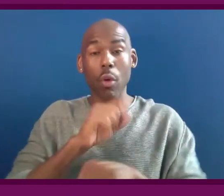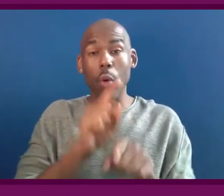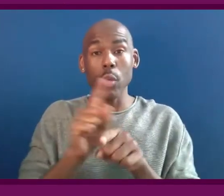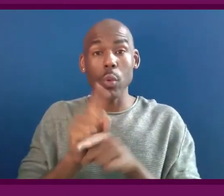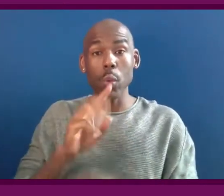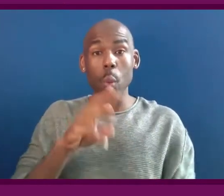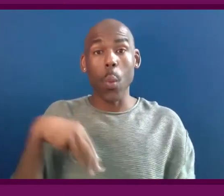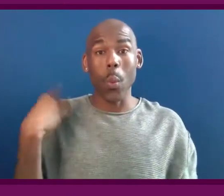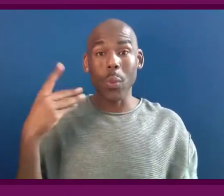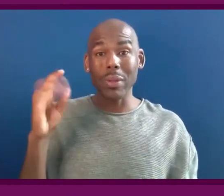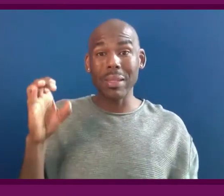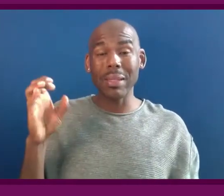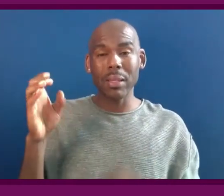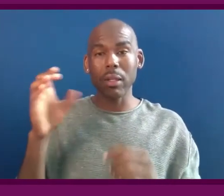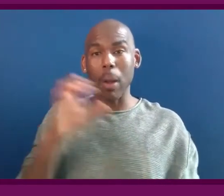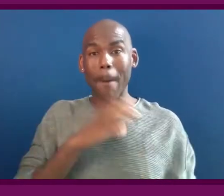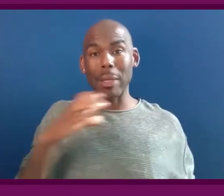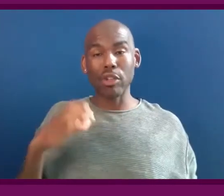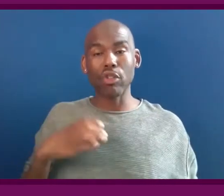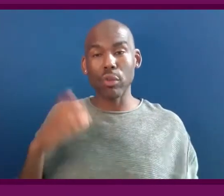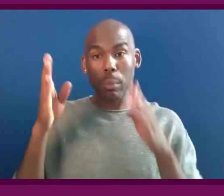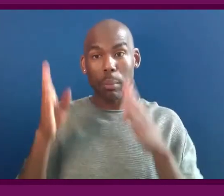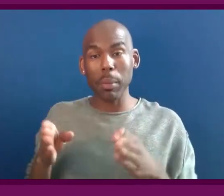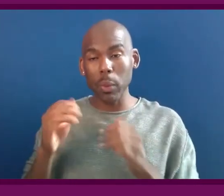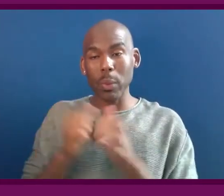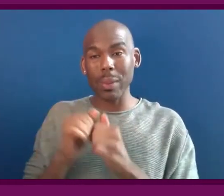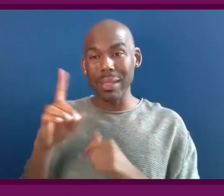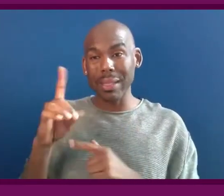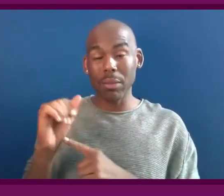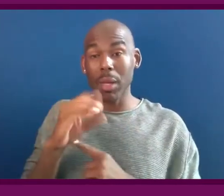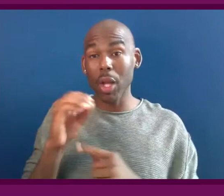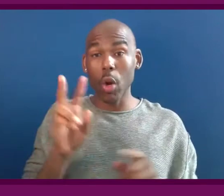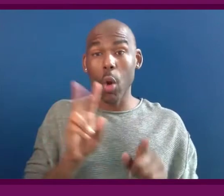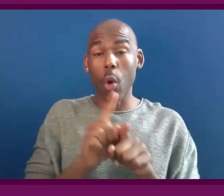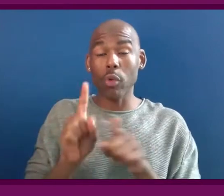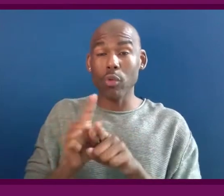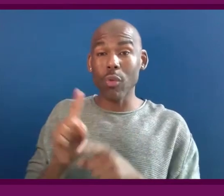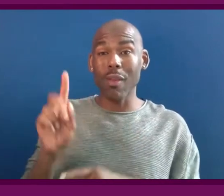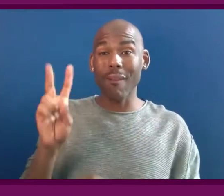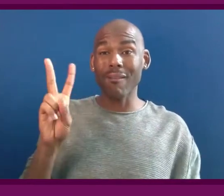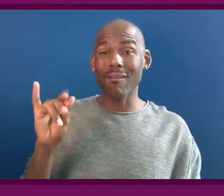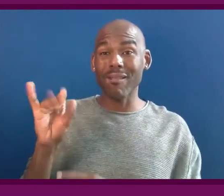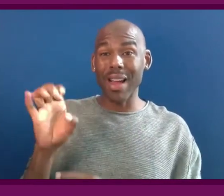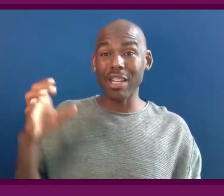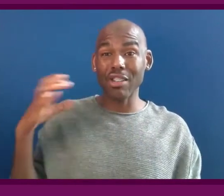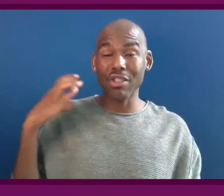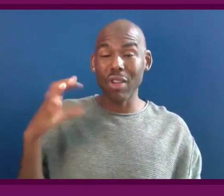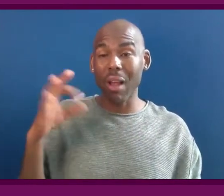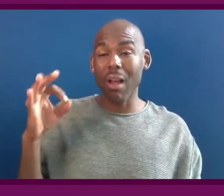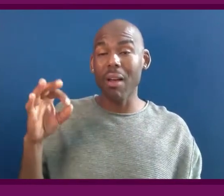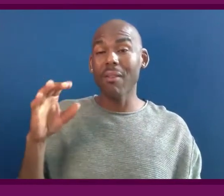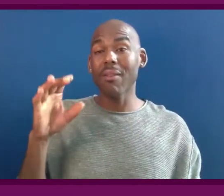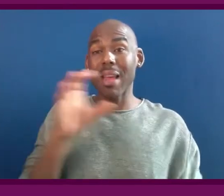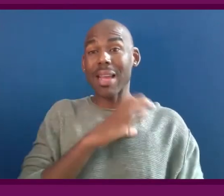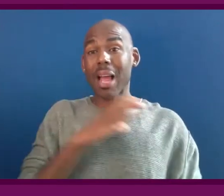Commission on Persons with Disabilities. And prior to that, she was the vice chair on President Barack Obama's National Council on Disability.